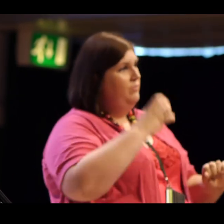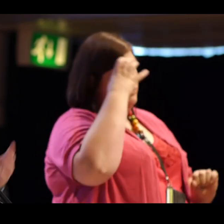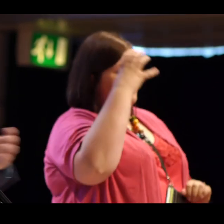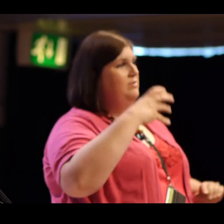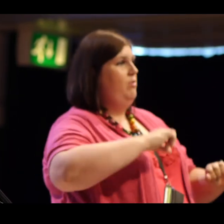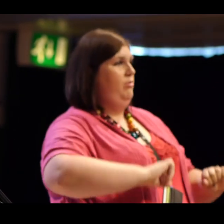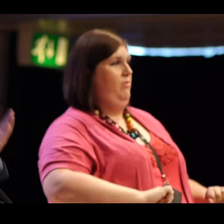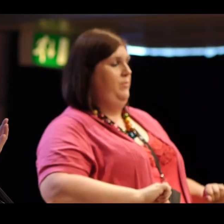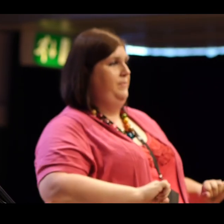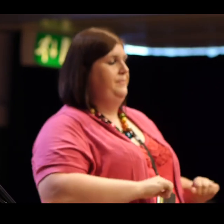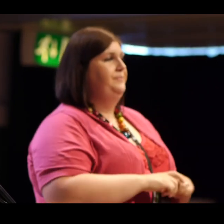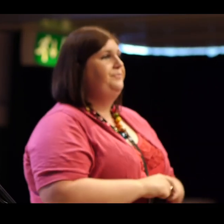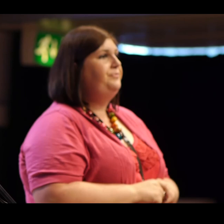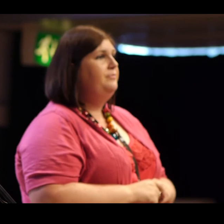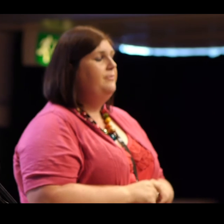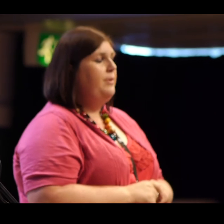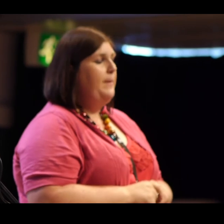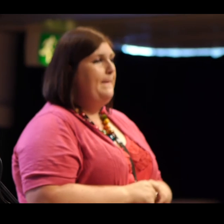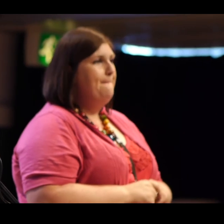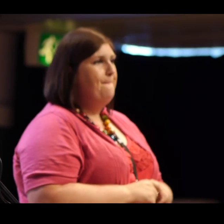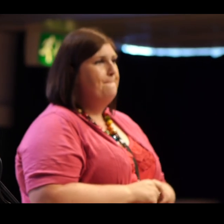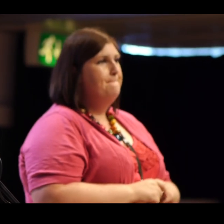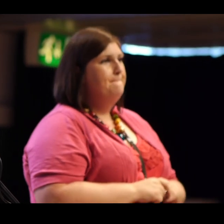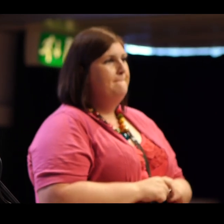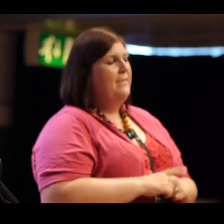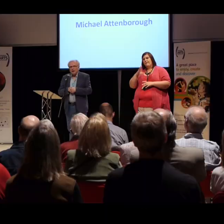where the Queen gives her Queens's Speech, and watching him speak.